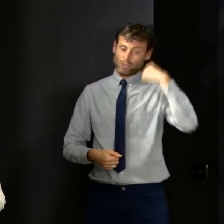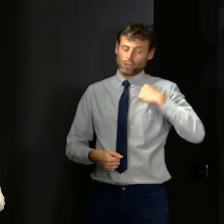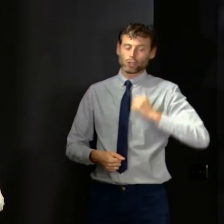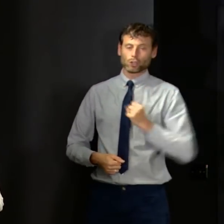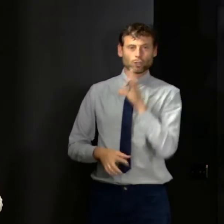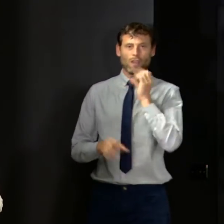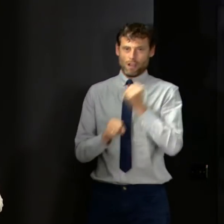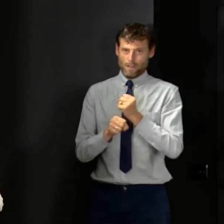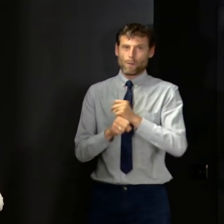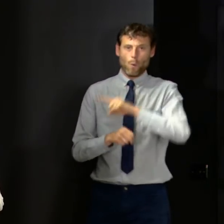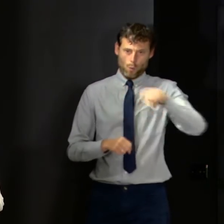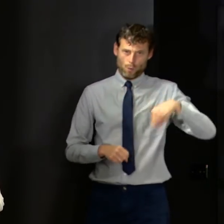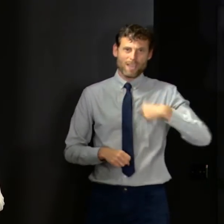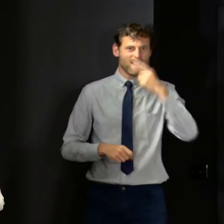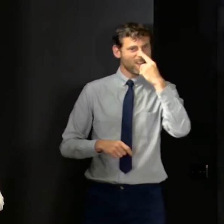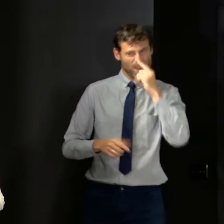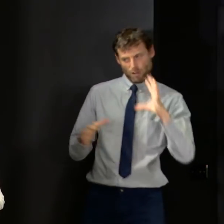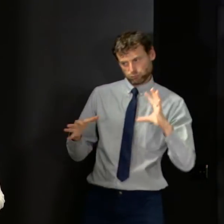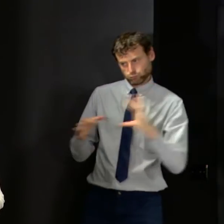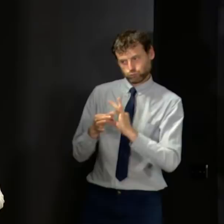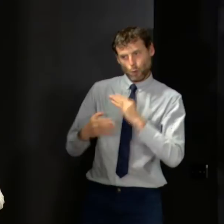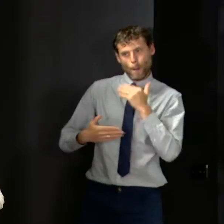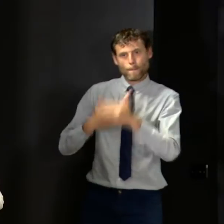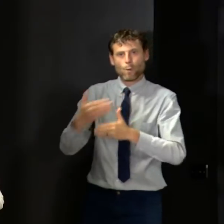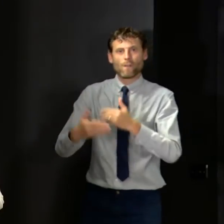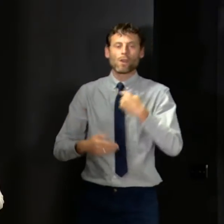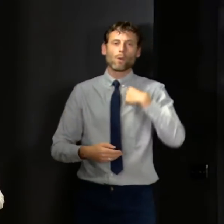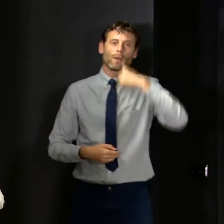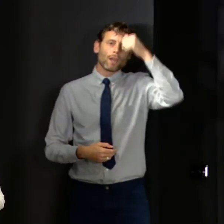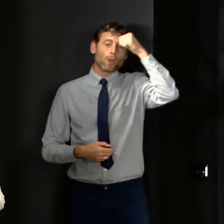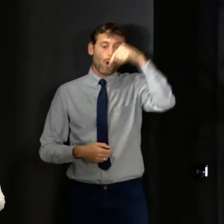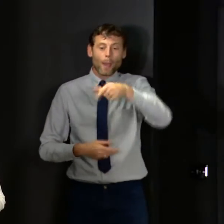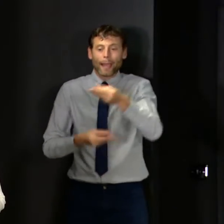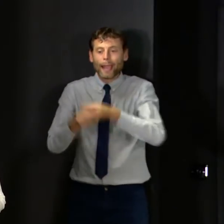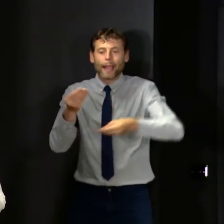recovery has to be education-led, and we know that our universities have much to